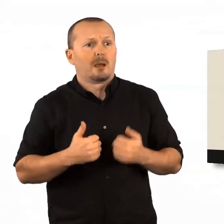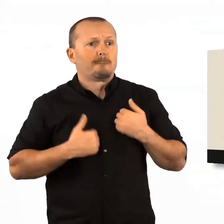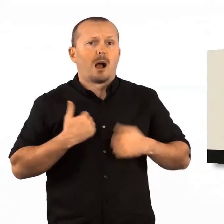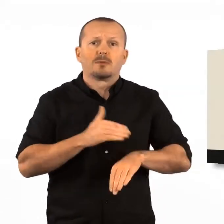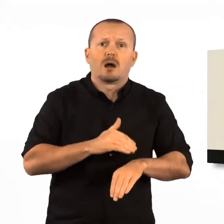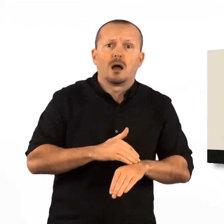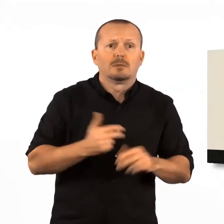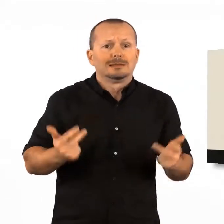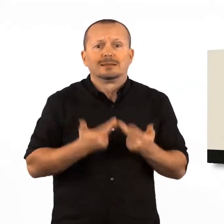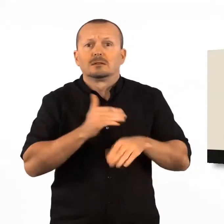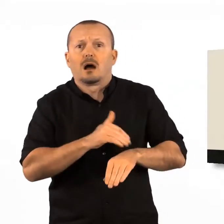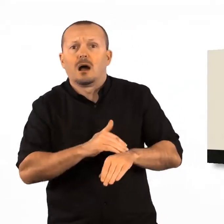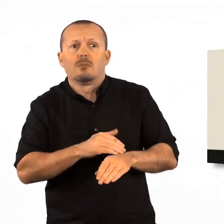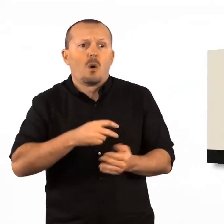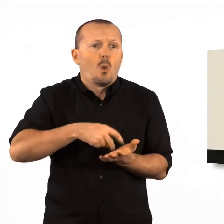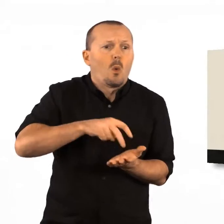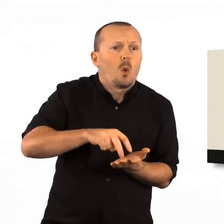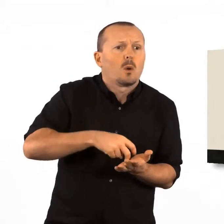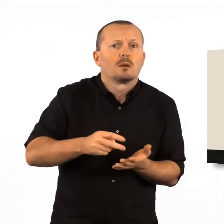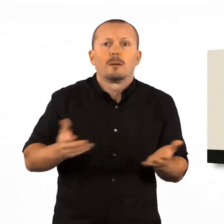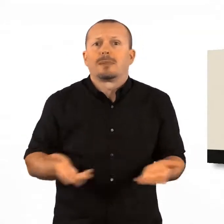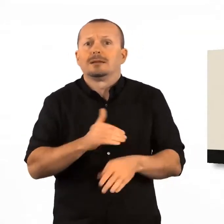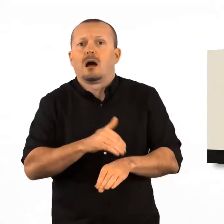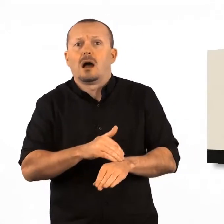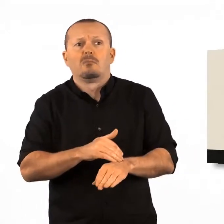it’s dinner time, it’s when you go for a walk, it’s play time it’s whatever time.